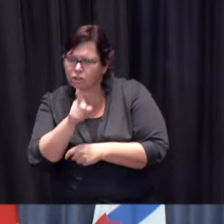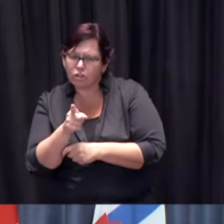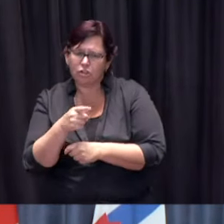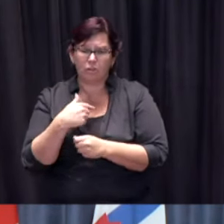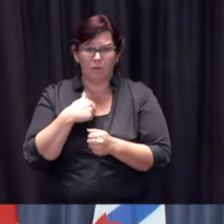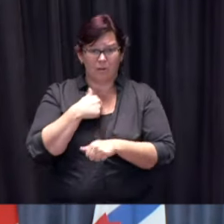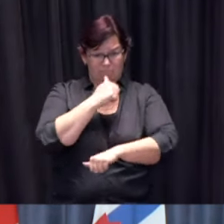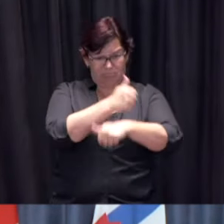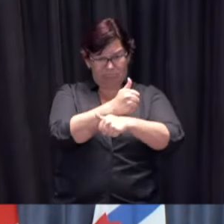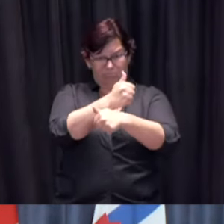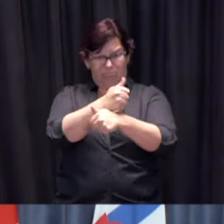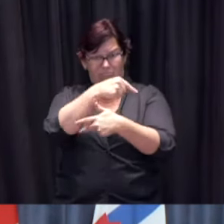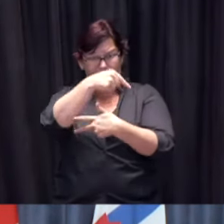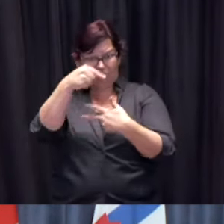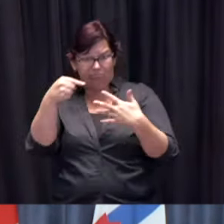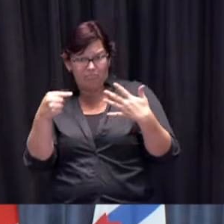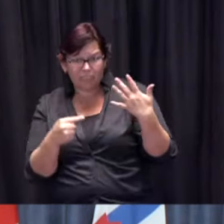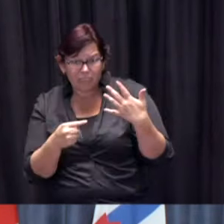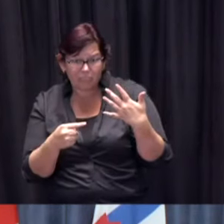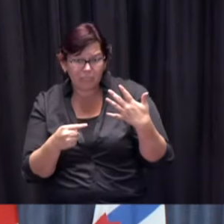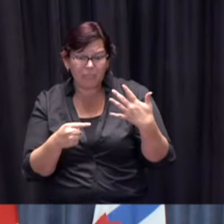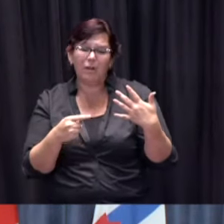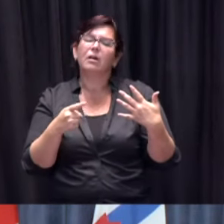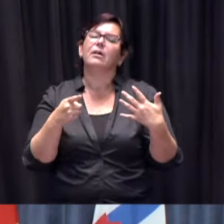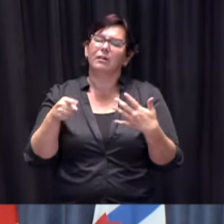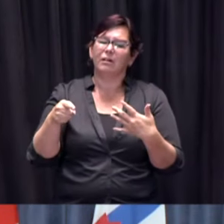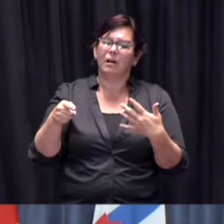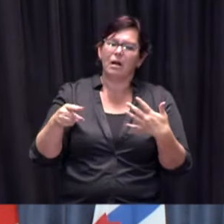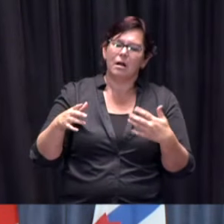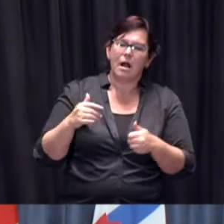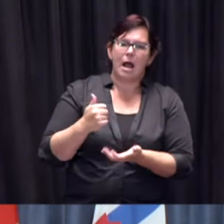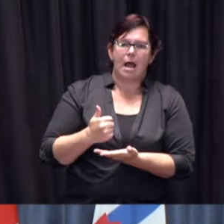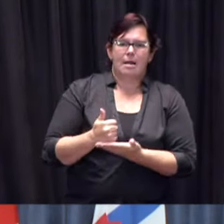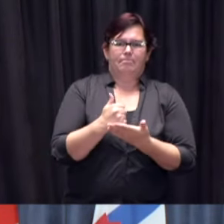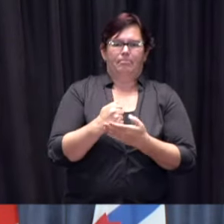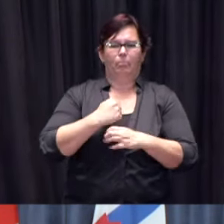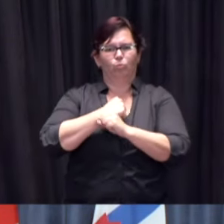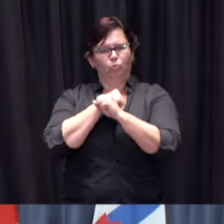we will establish extra precaution when it comes to reopening our city